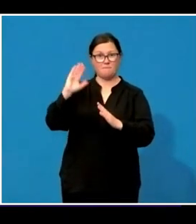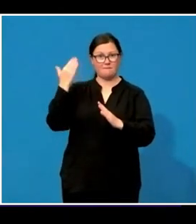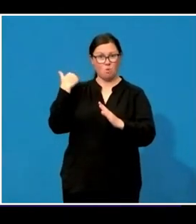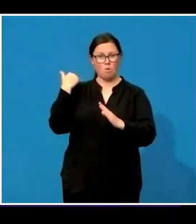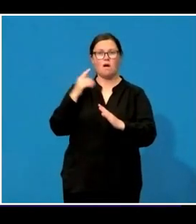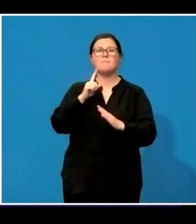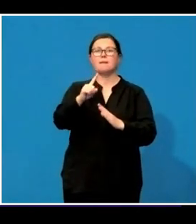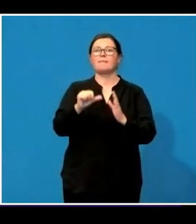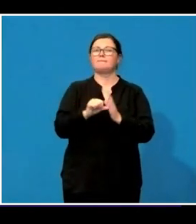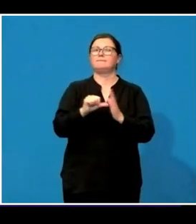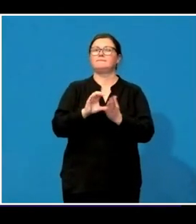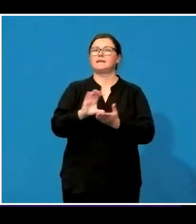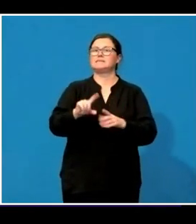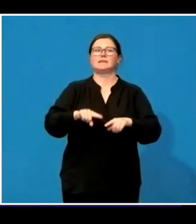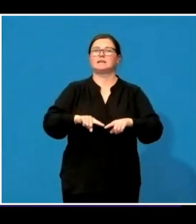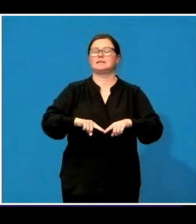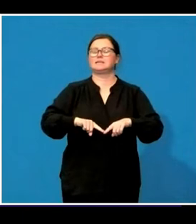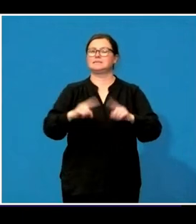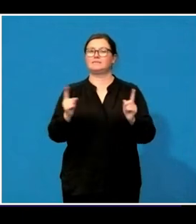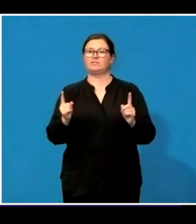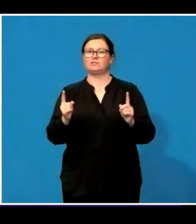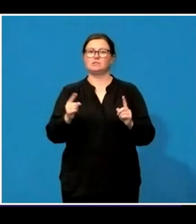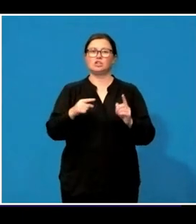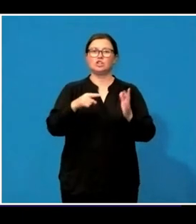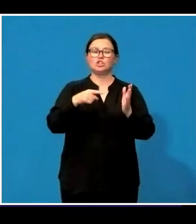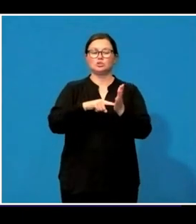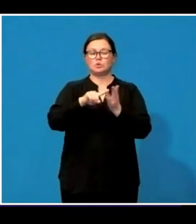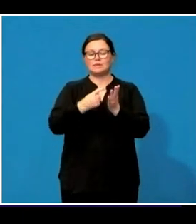was different. So, there was a deal done with Territory Families to be able to fund